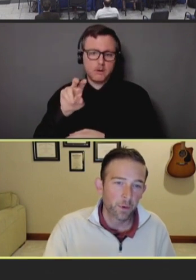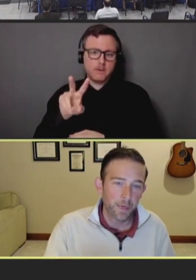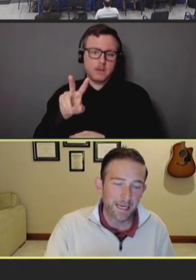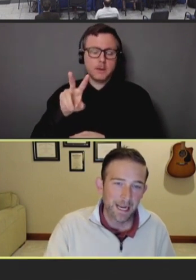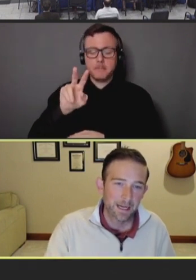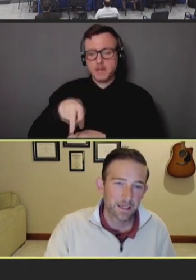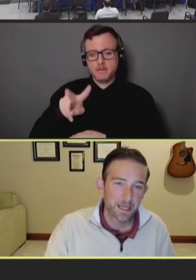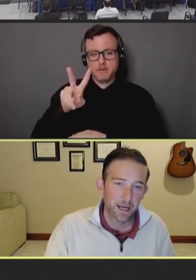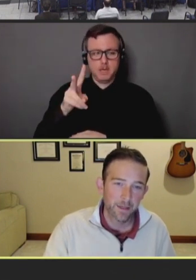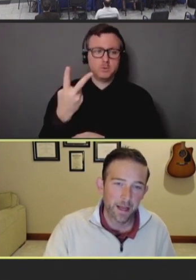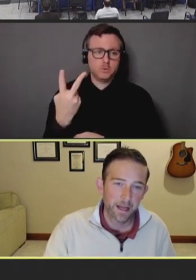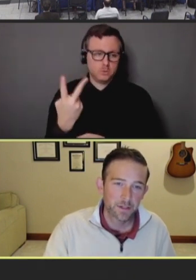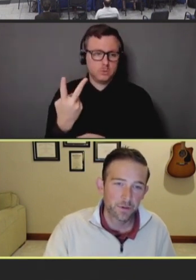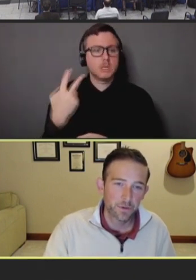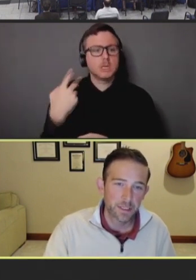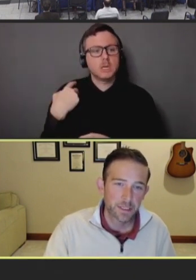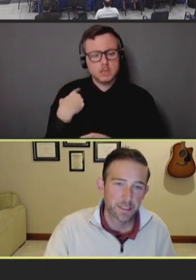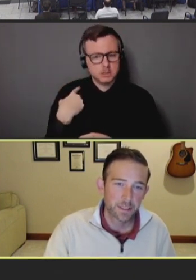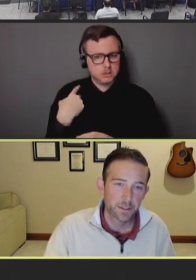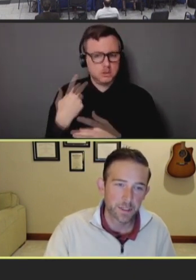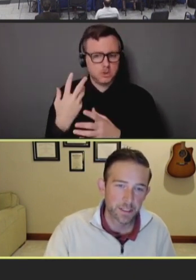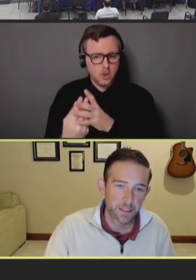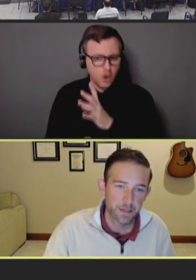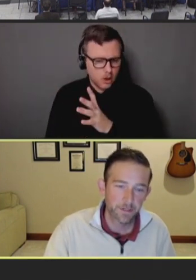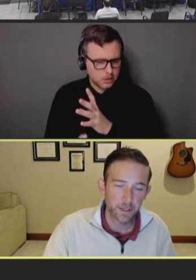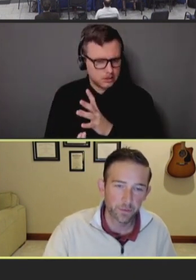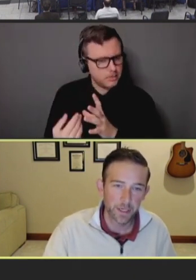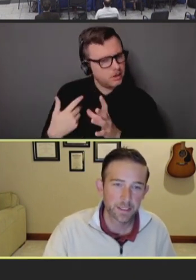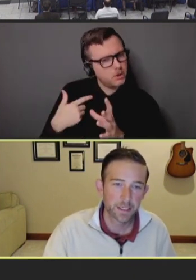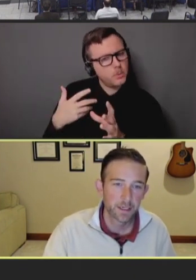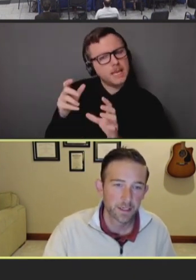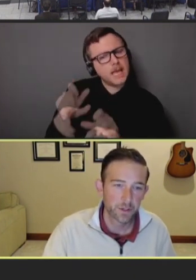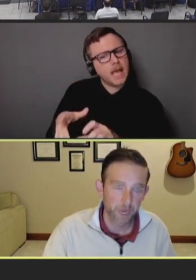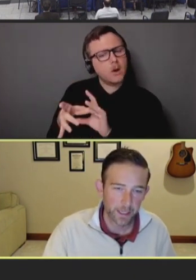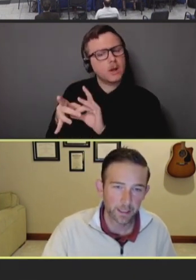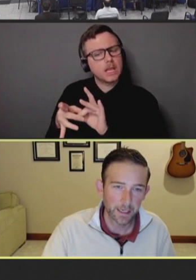But we can't tie that to a safety risk directly.